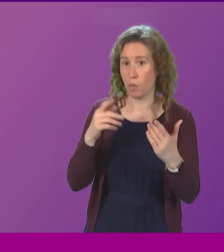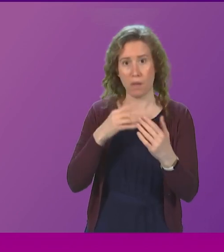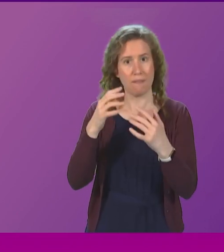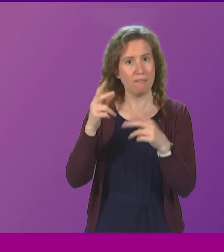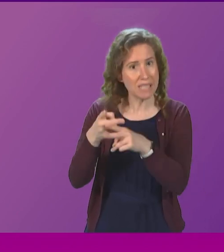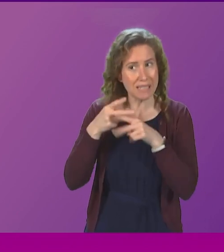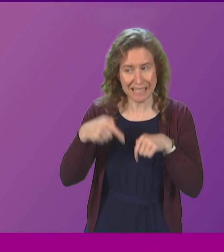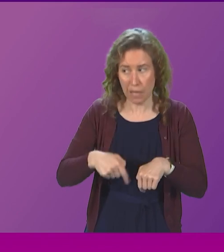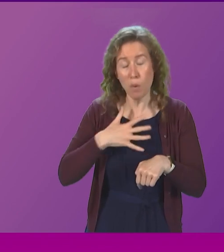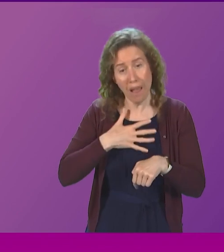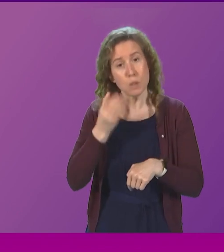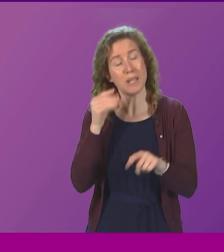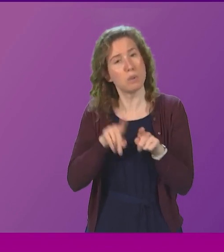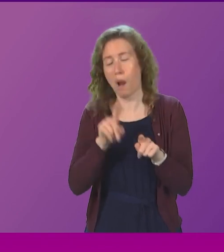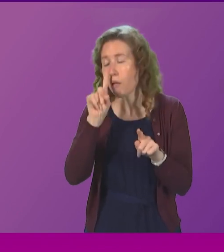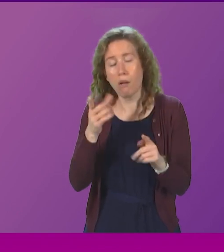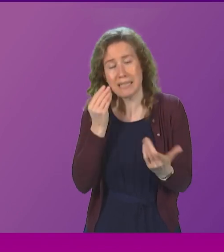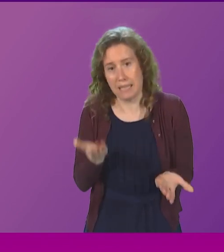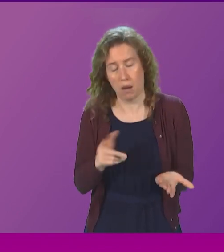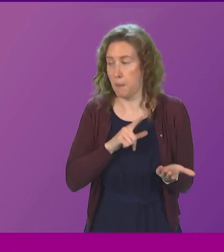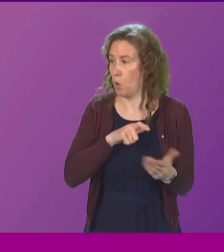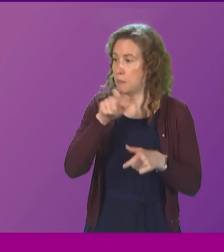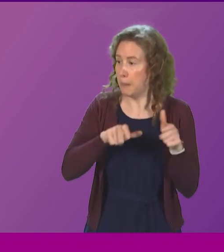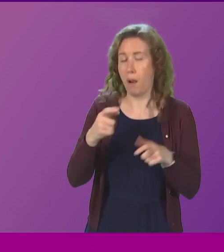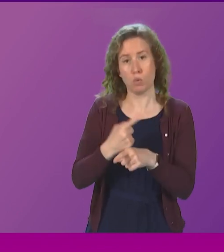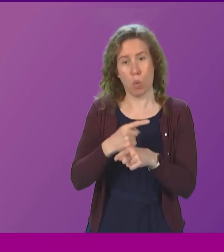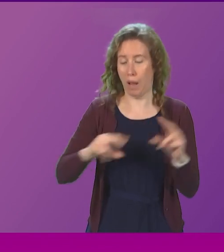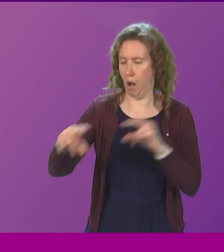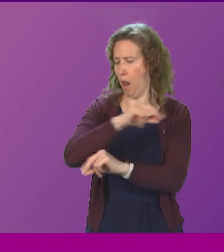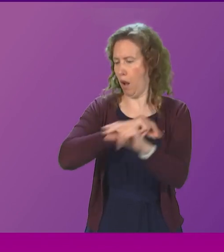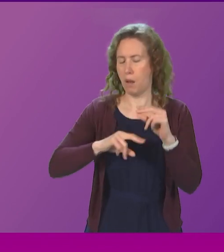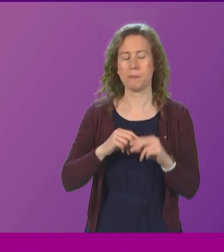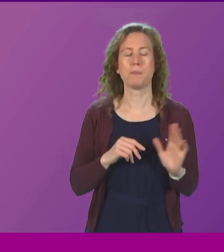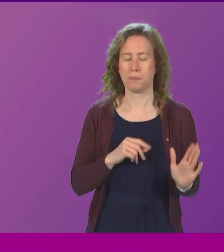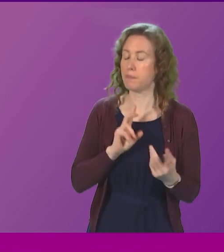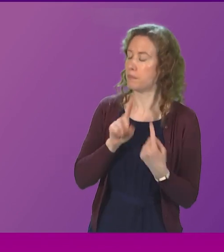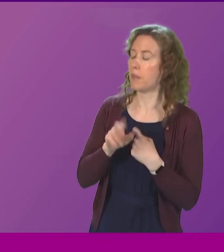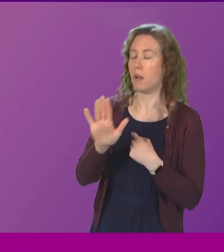Let us keep the noise down while members are on their feet, shall we? It is okay, Presiding Officer. The First Minister’s strategy is going really well.